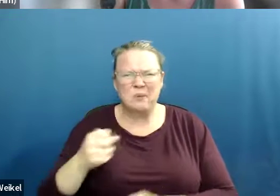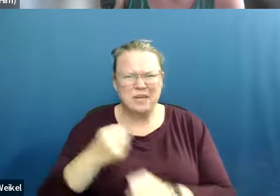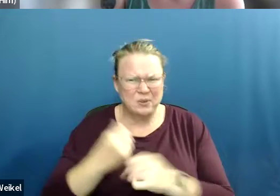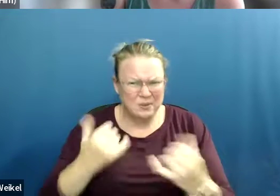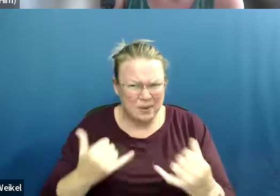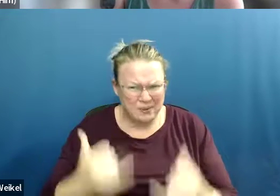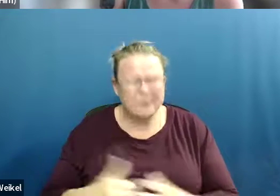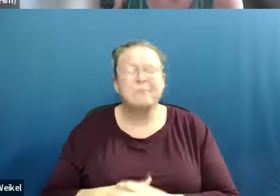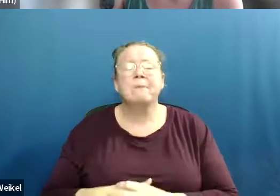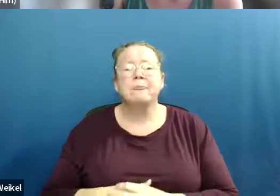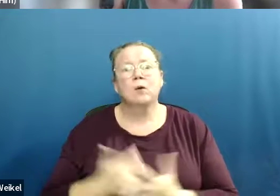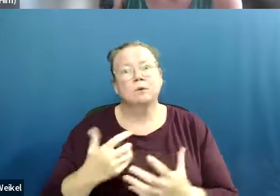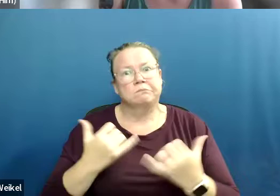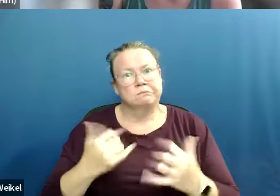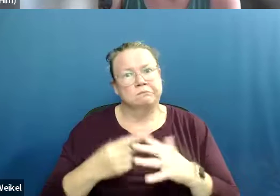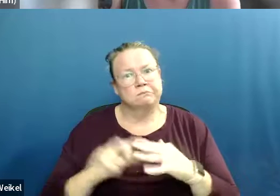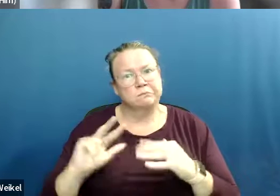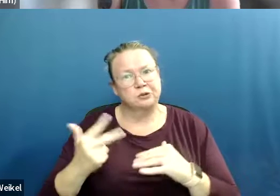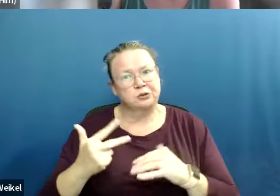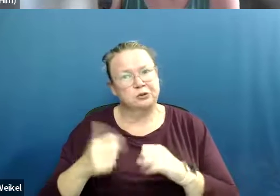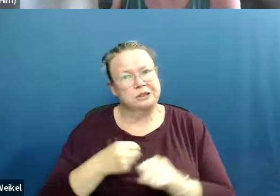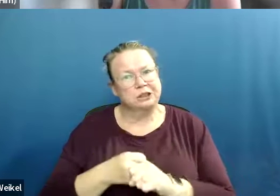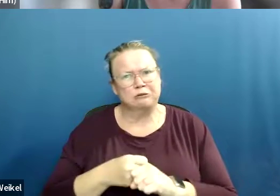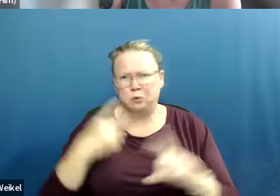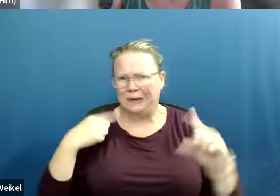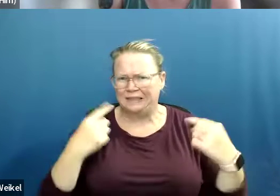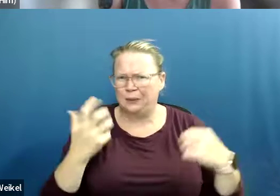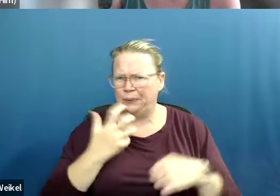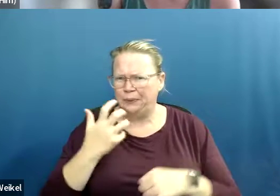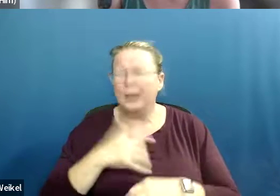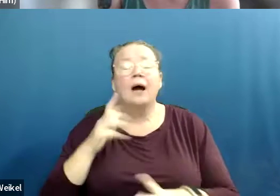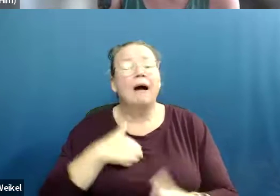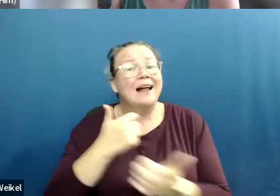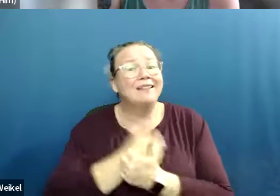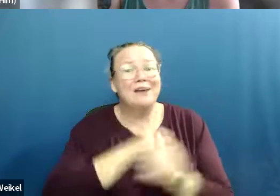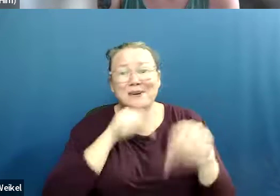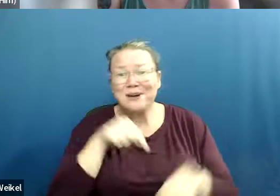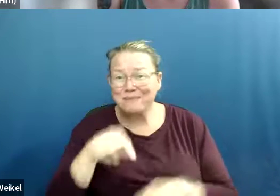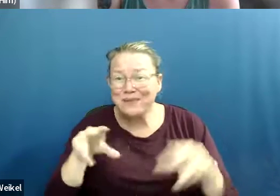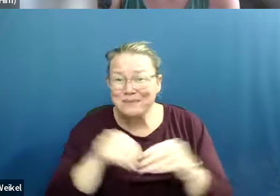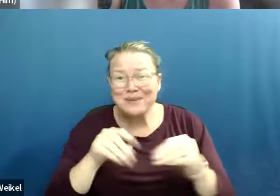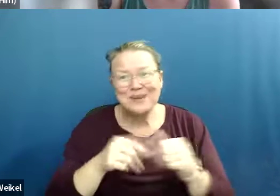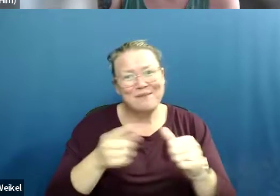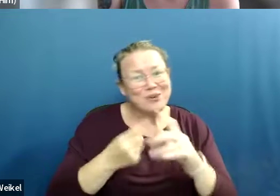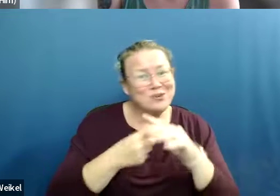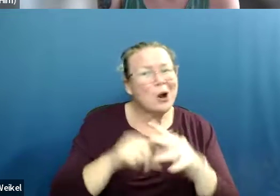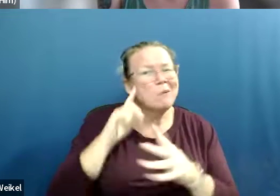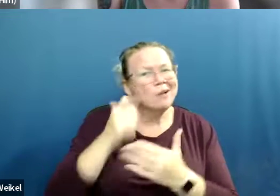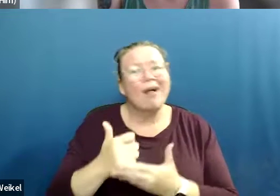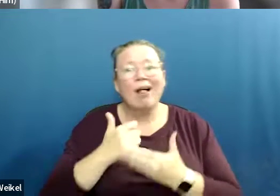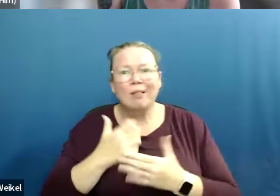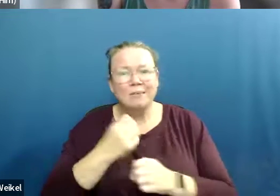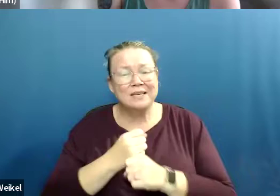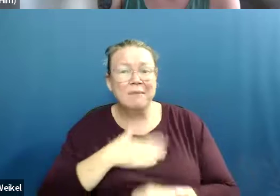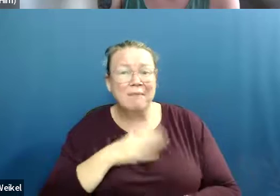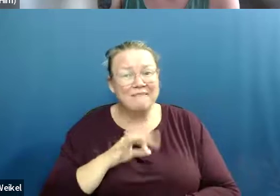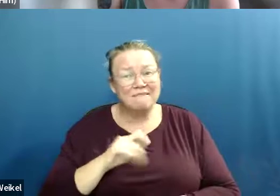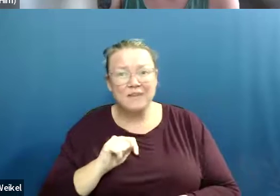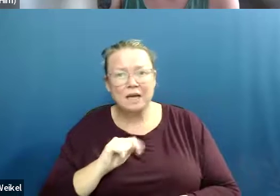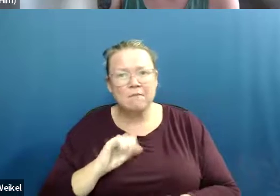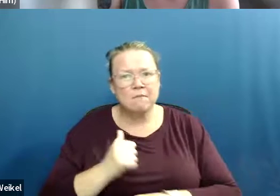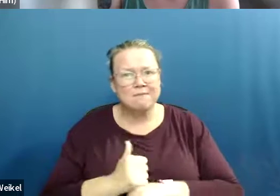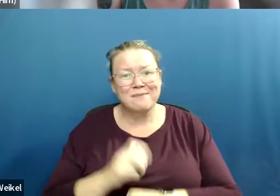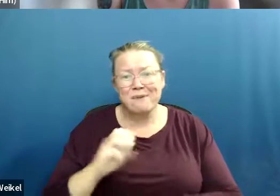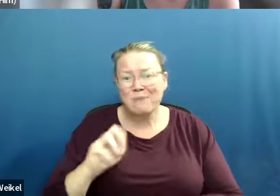Kayla Robertson: well, into my 3rd year. Now it's kind of crazy. And I loved coming to these meetings when I 1st started because it really helped me get my feet. So, Maria, good luck as well.